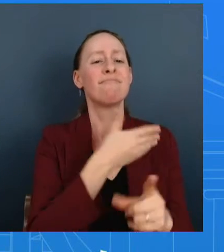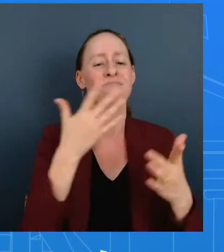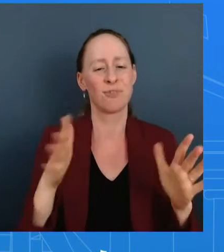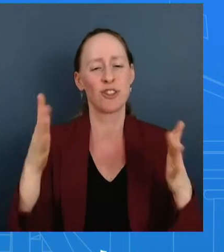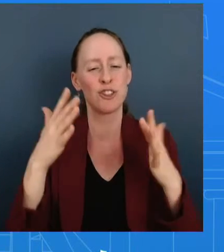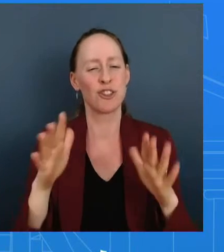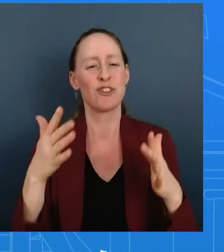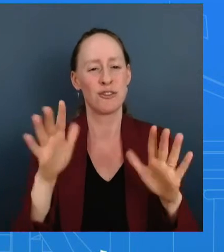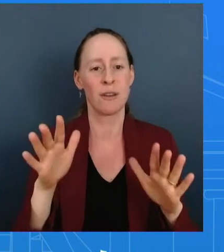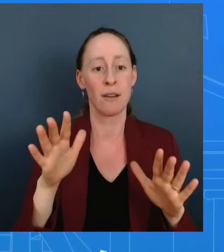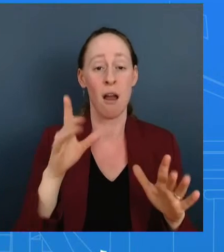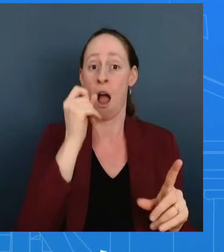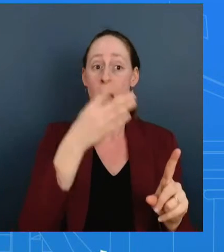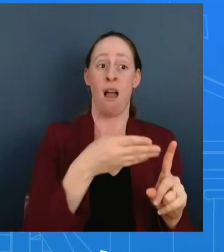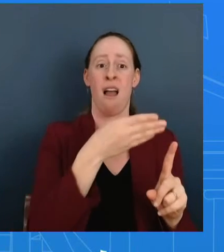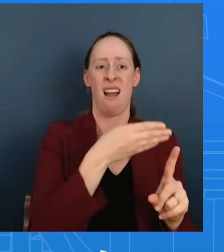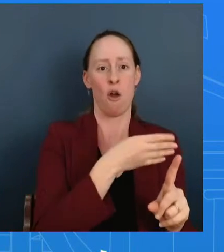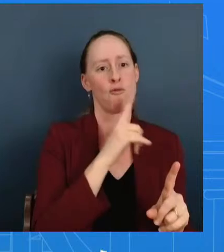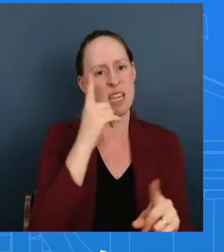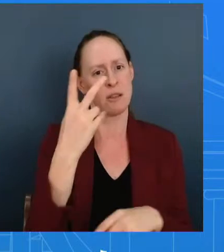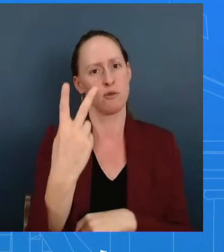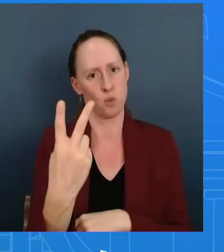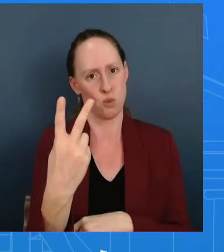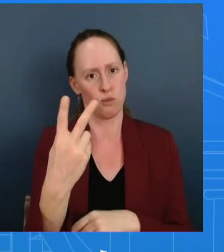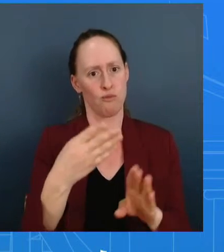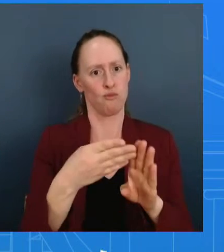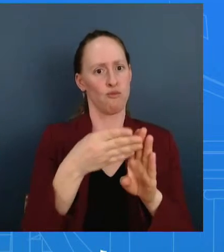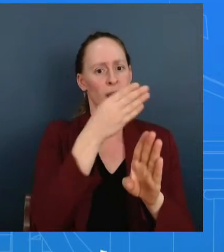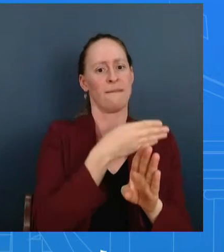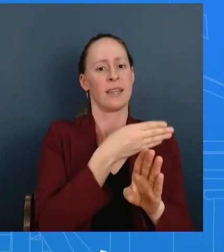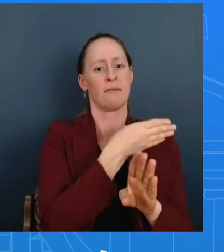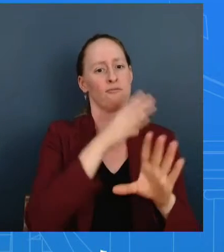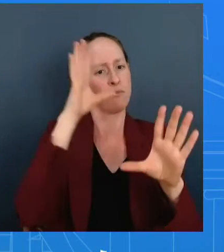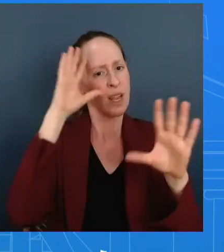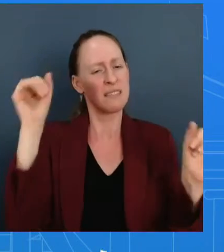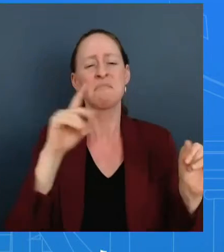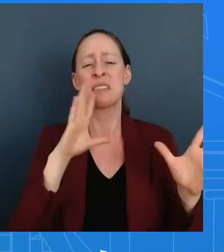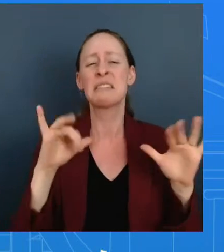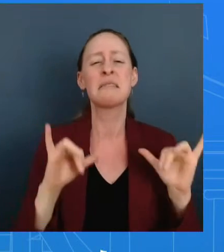And we have been pretty much in line with what they have been -- what they have done -- what